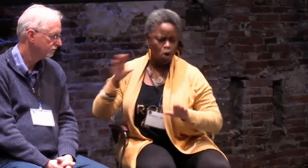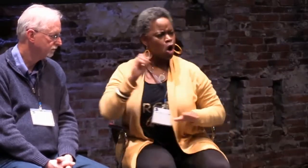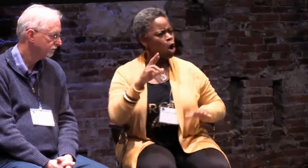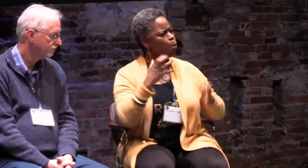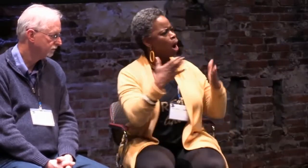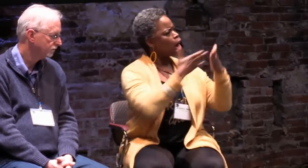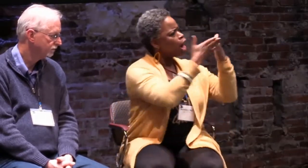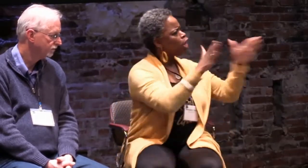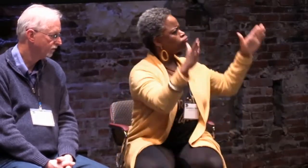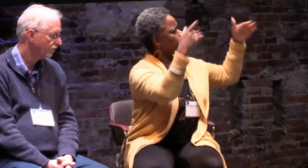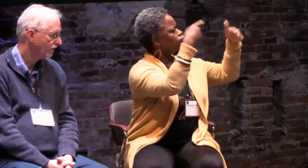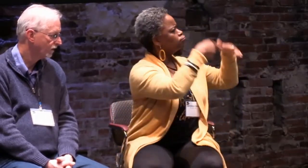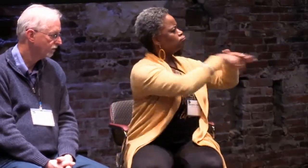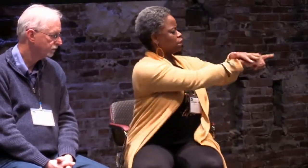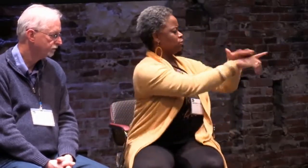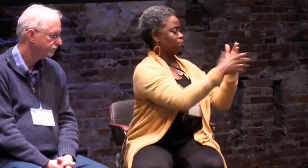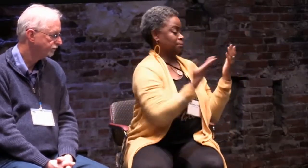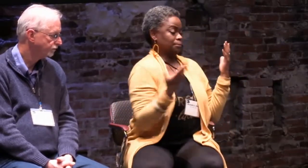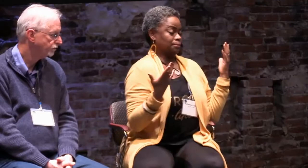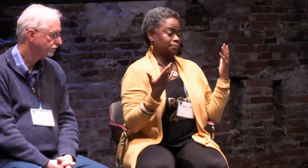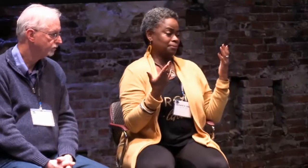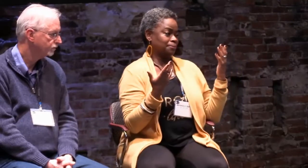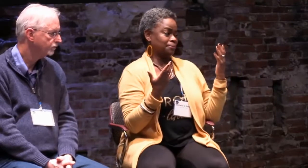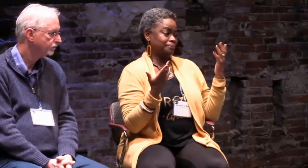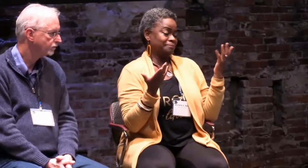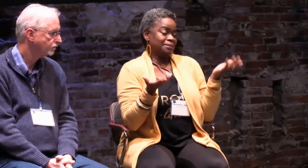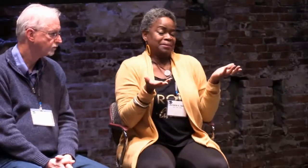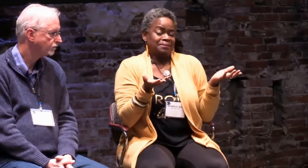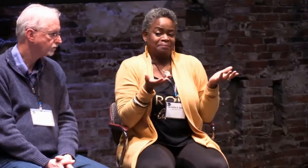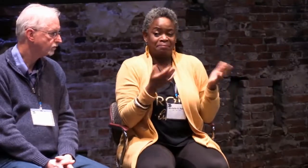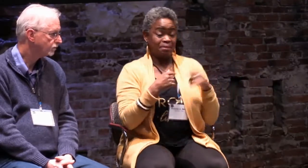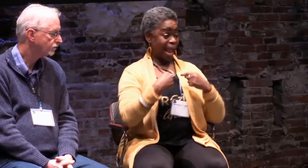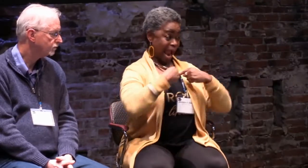Do you wanna work in the deaf space exclusively, or do you wanna go mainstream?